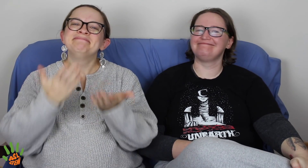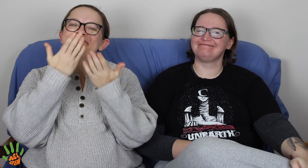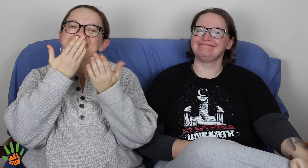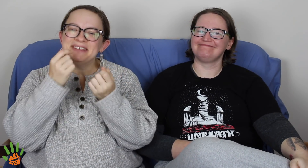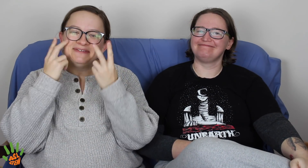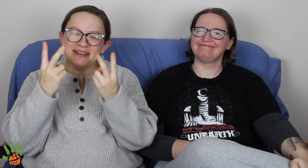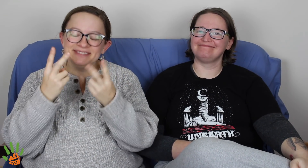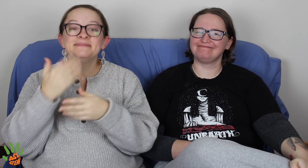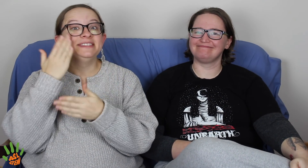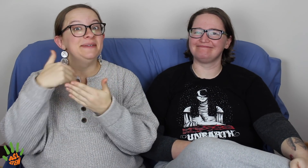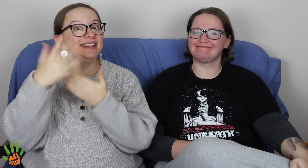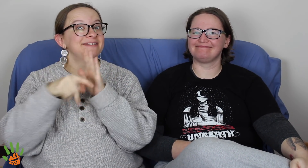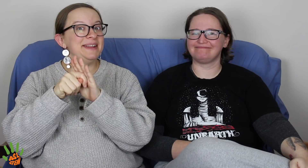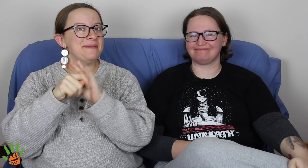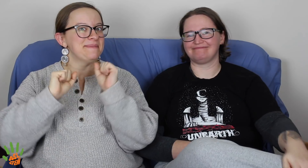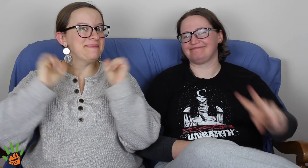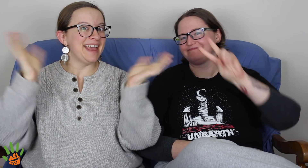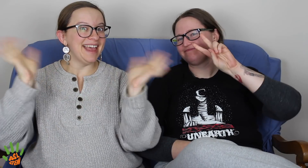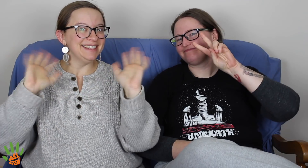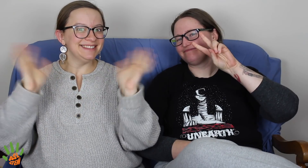[JI] Okay, thanks for watching and we'll see you in the next video. Bye!